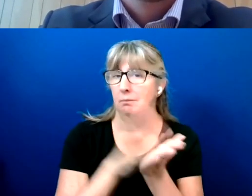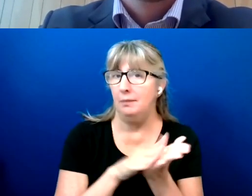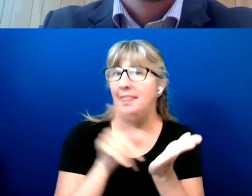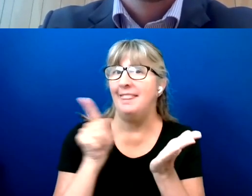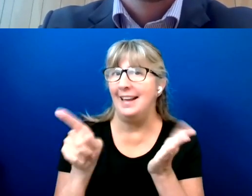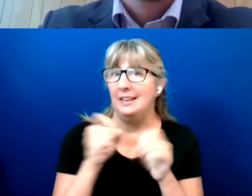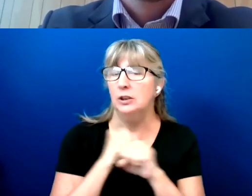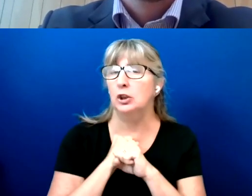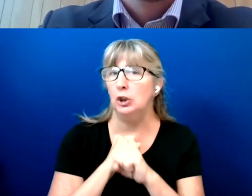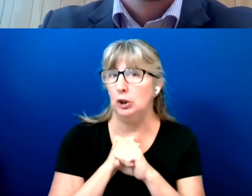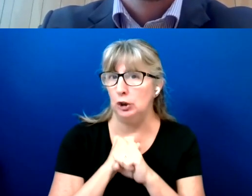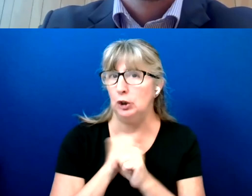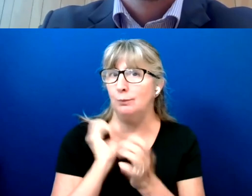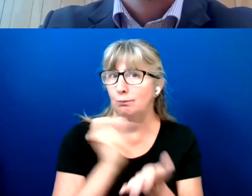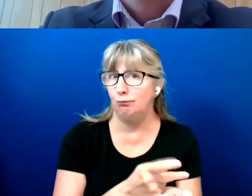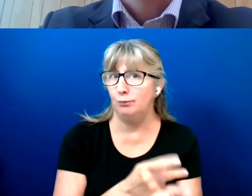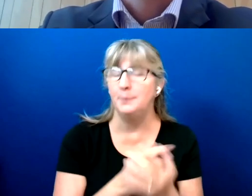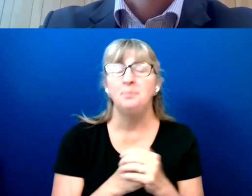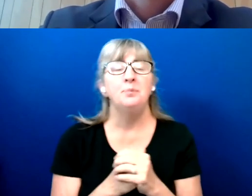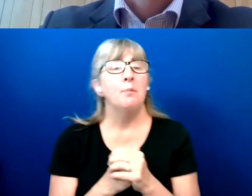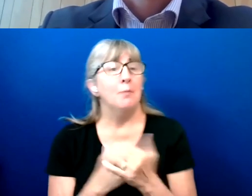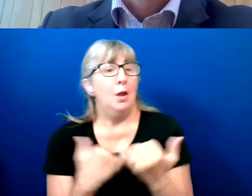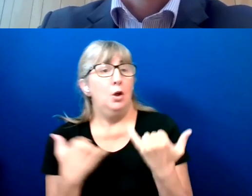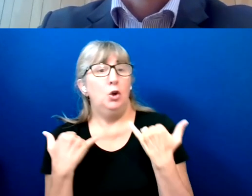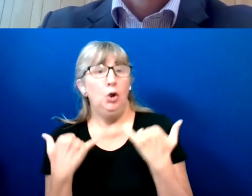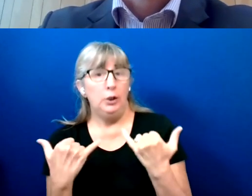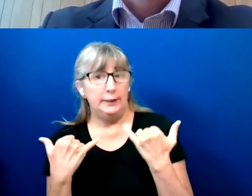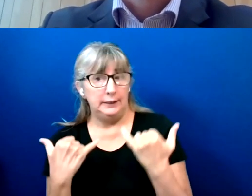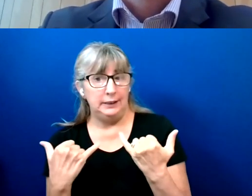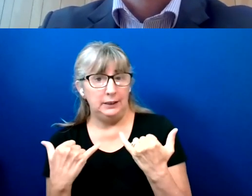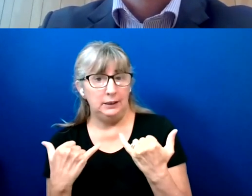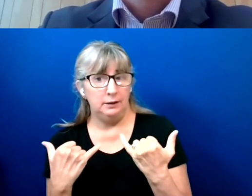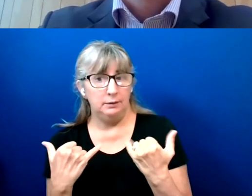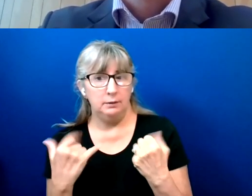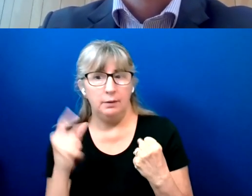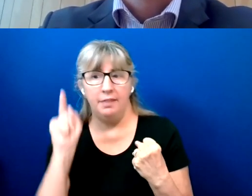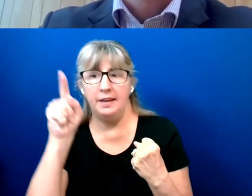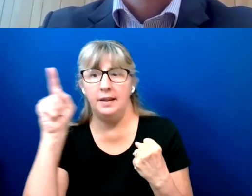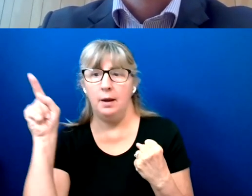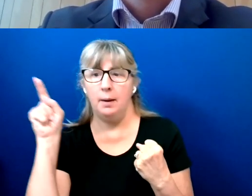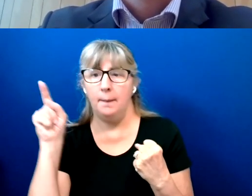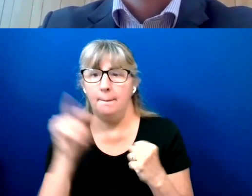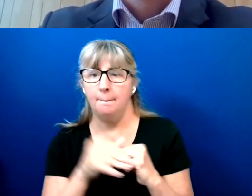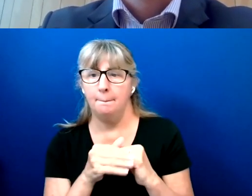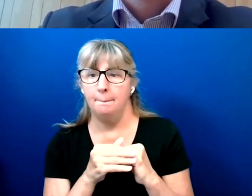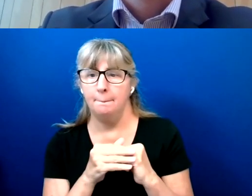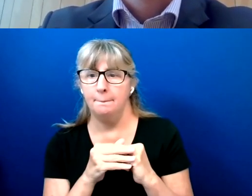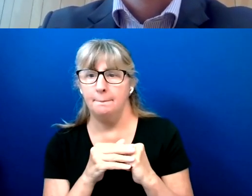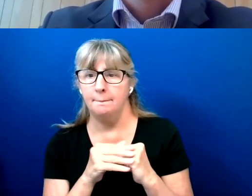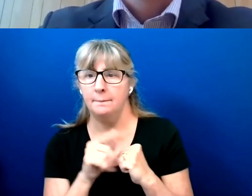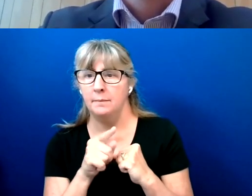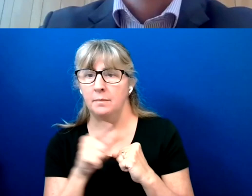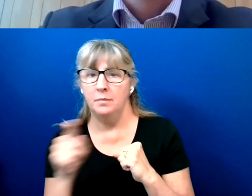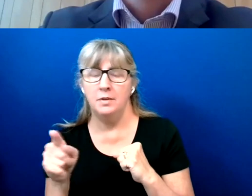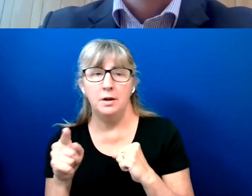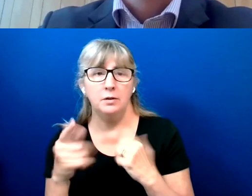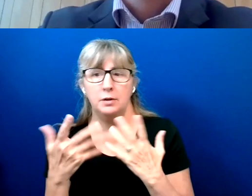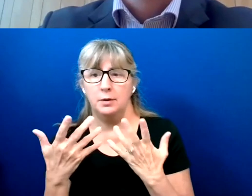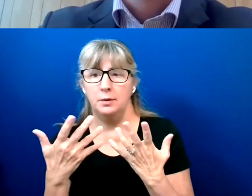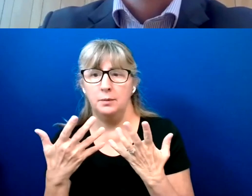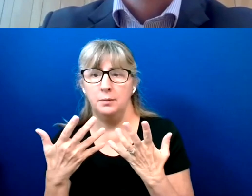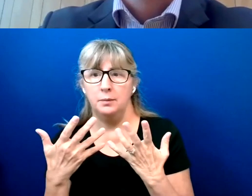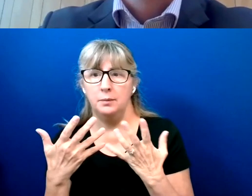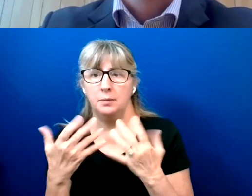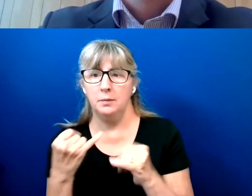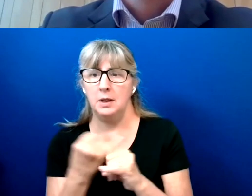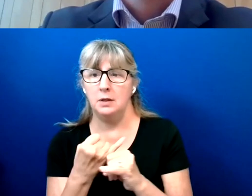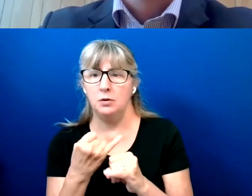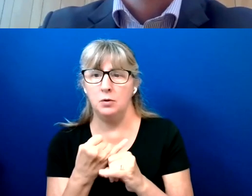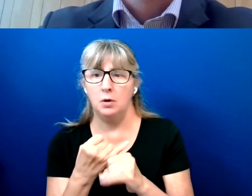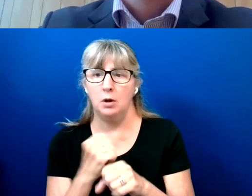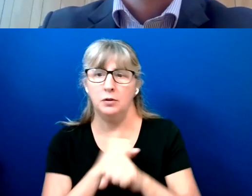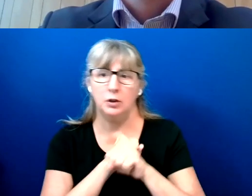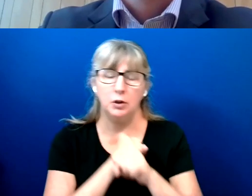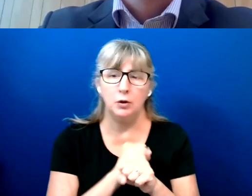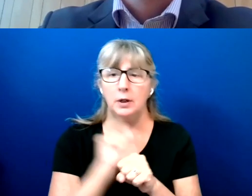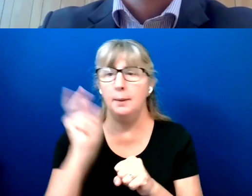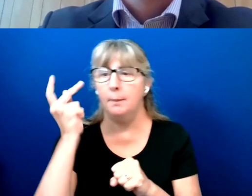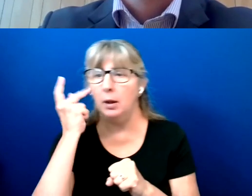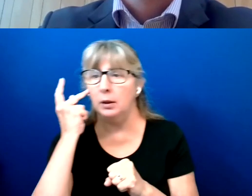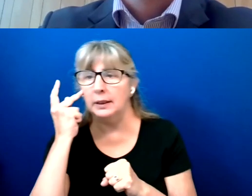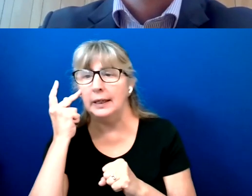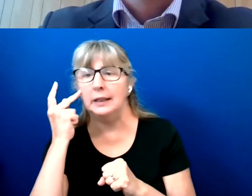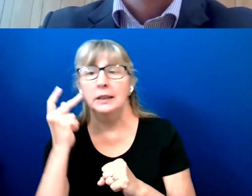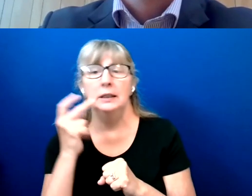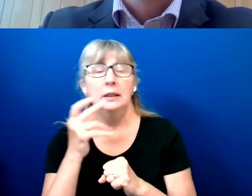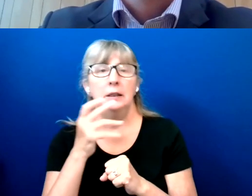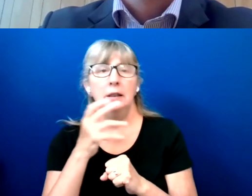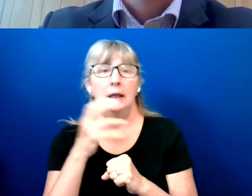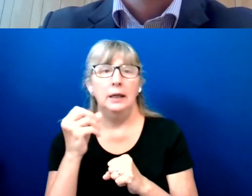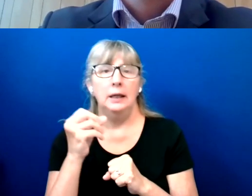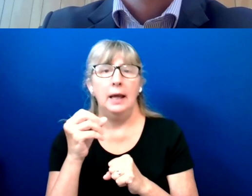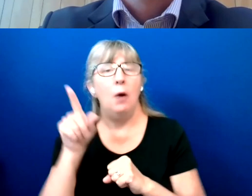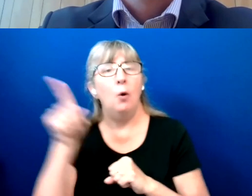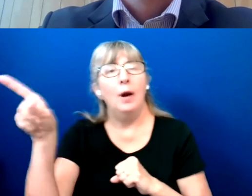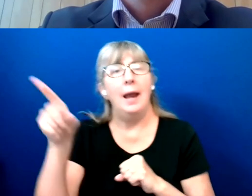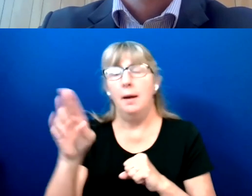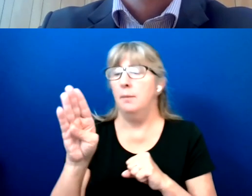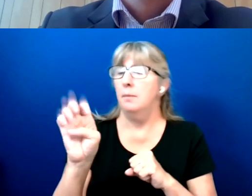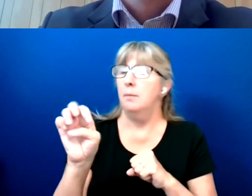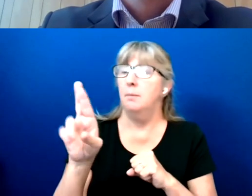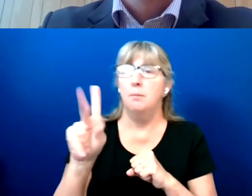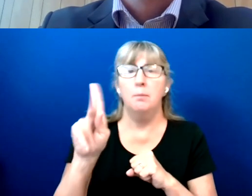And currently, there is institute on security and politics at Berkeley, University of Berkeley